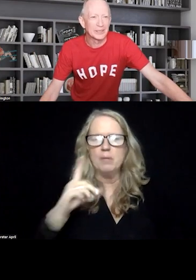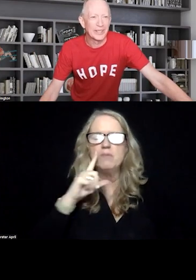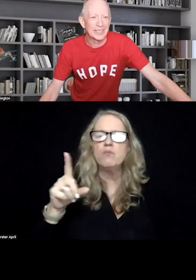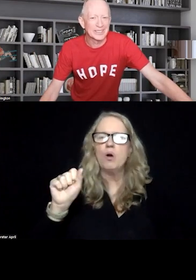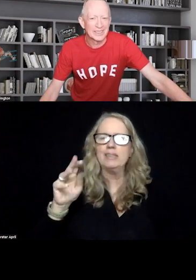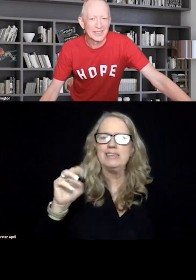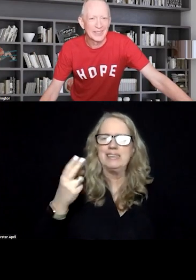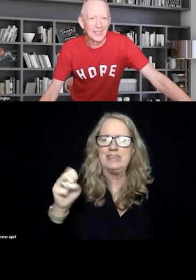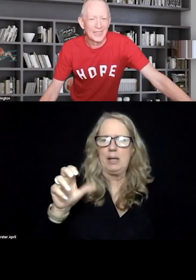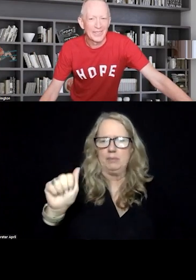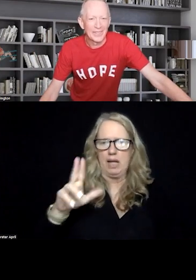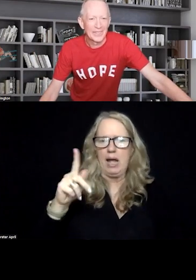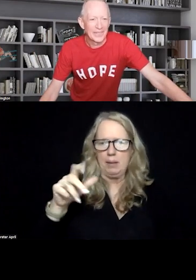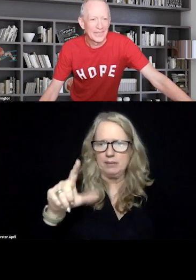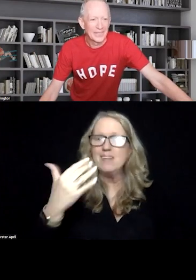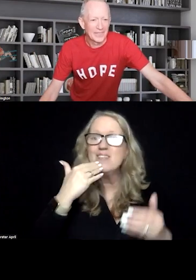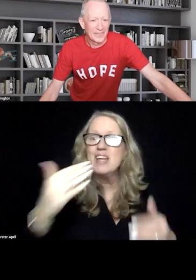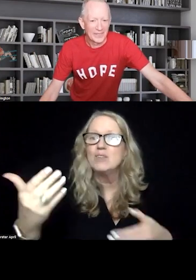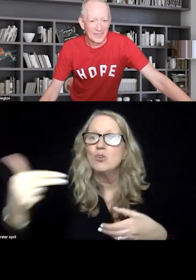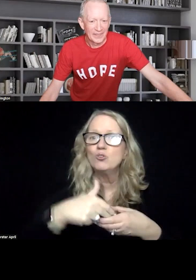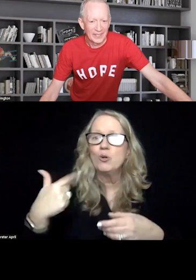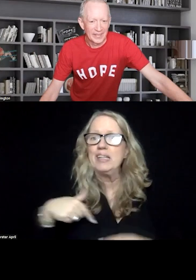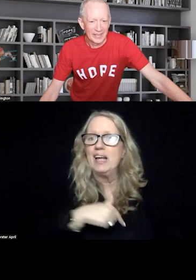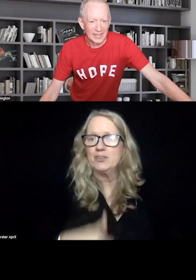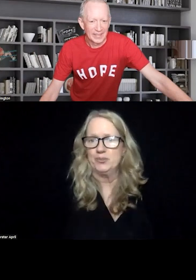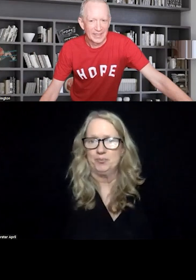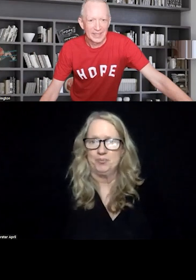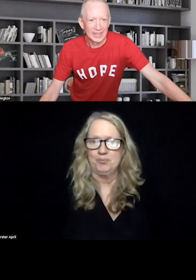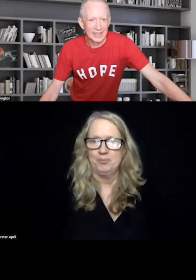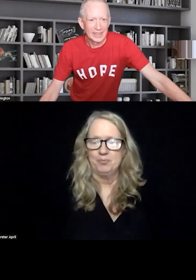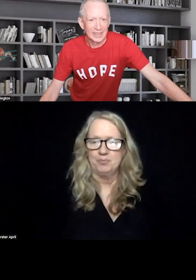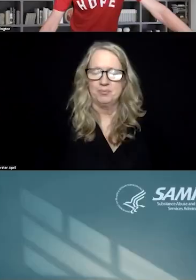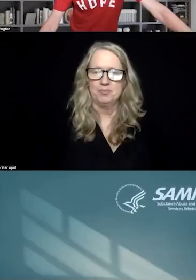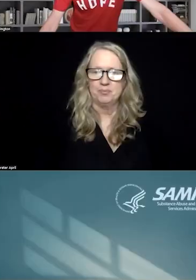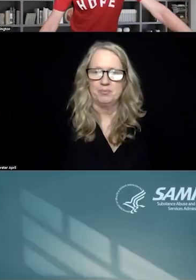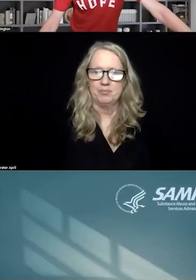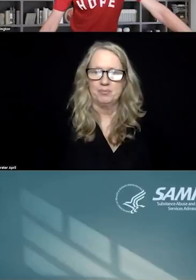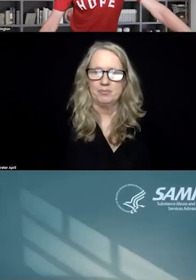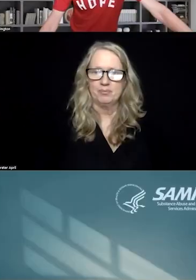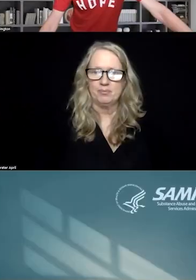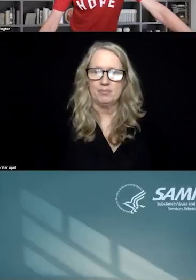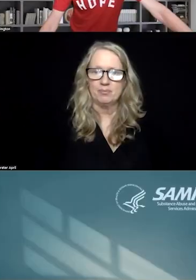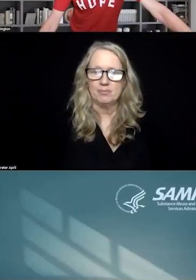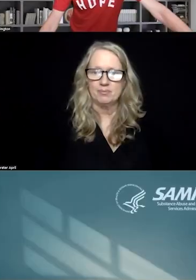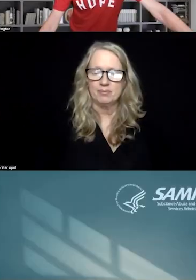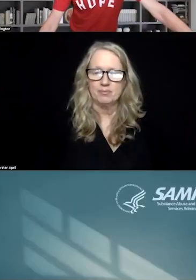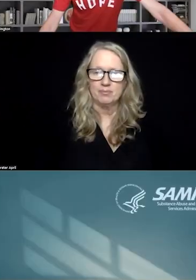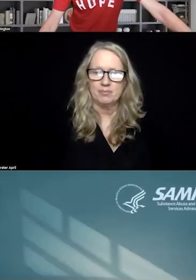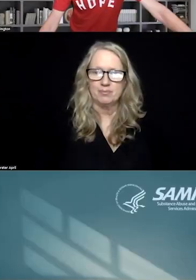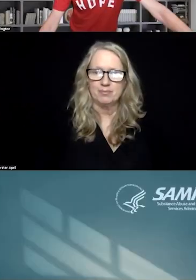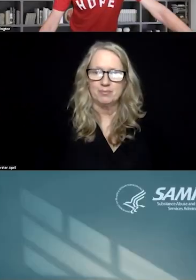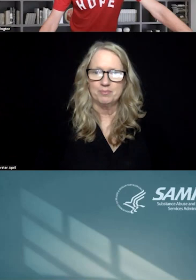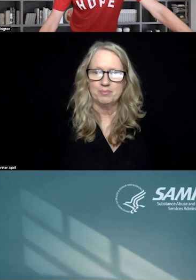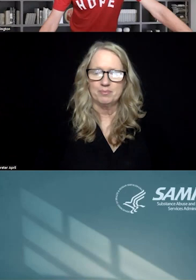JOINING US. >> I AM HERE.